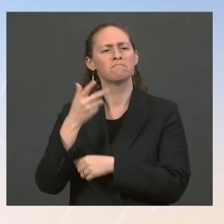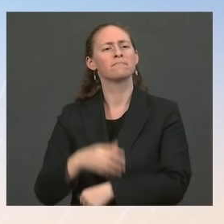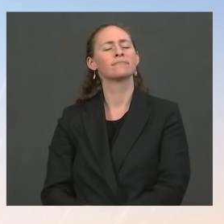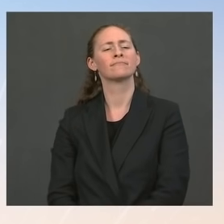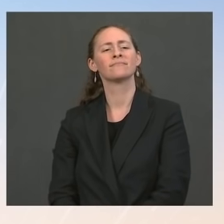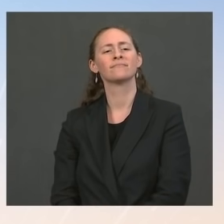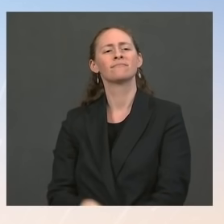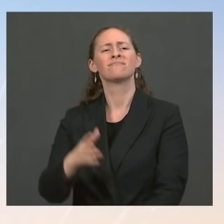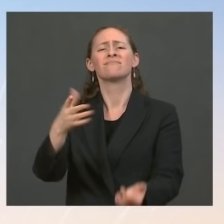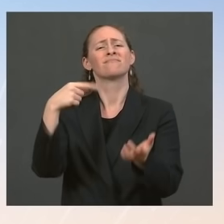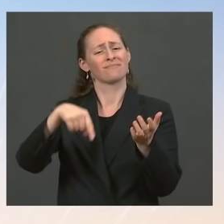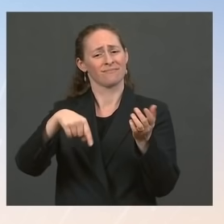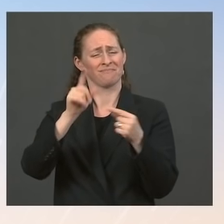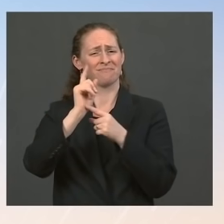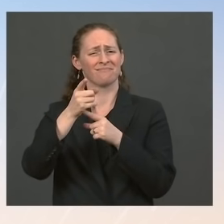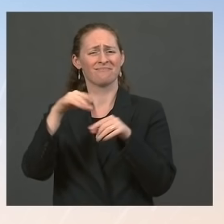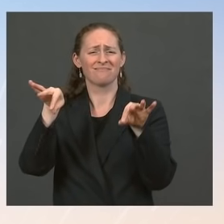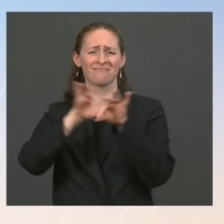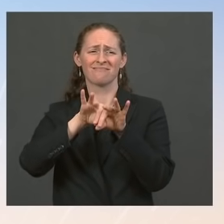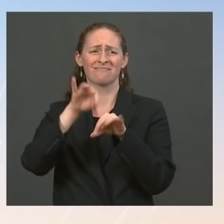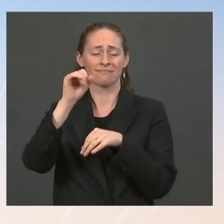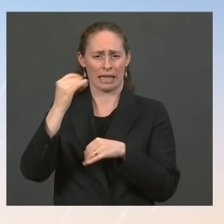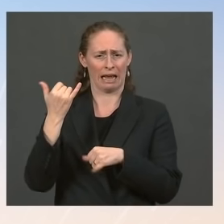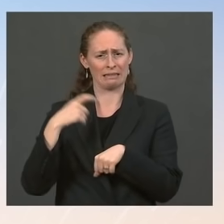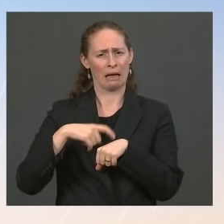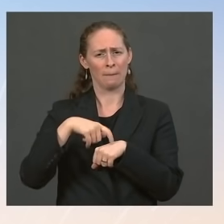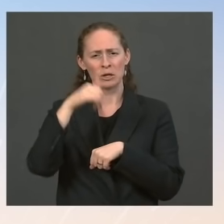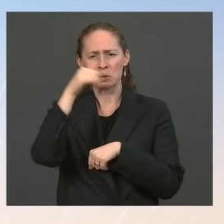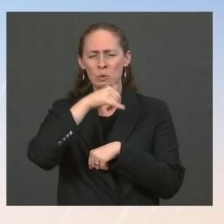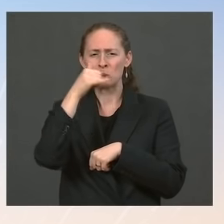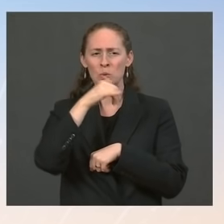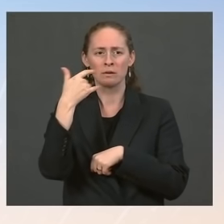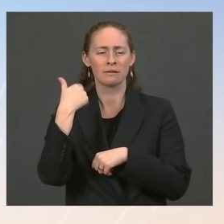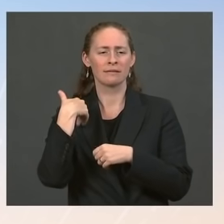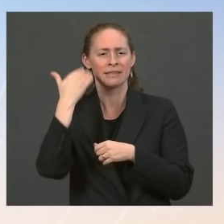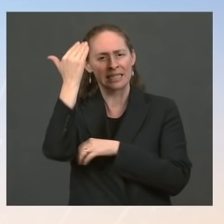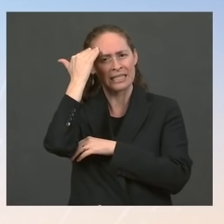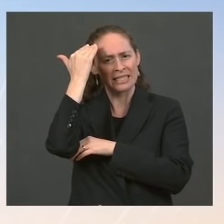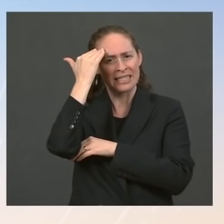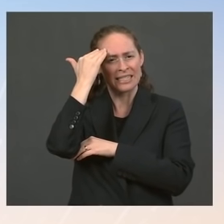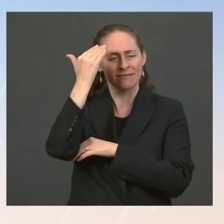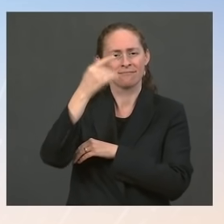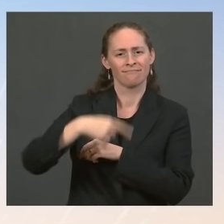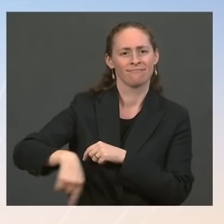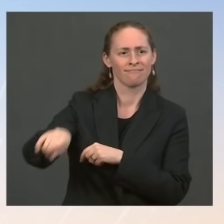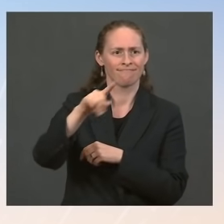This is clearly a sensitive time. And there was agreement, which is a good sign, that we need to press forward